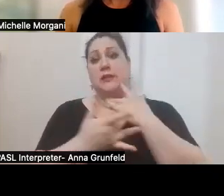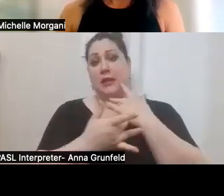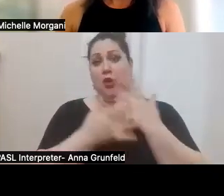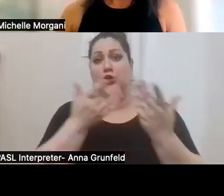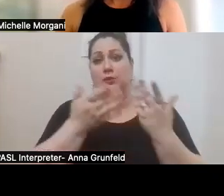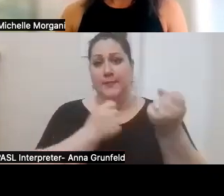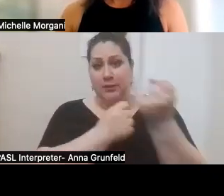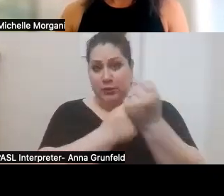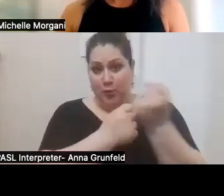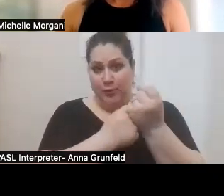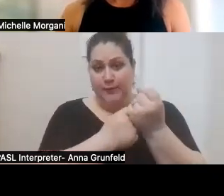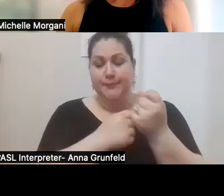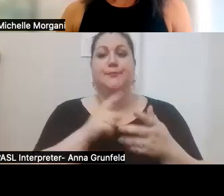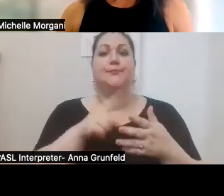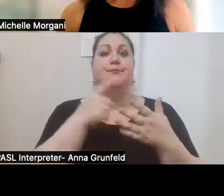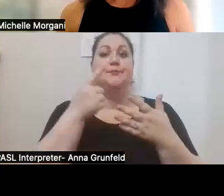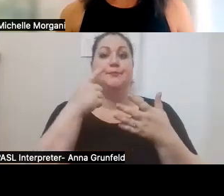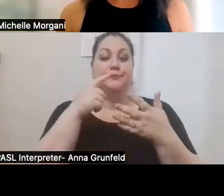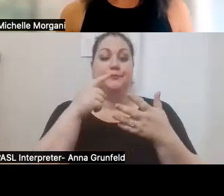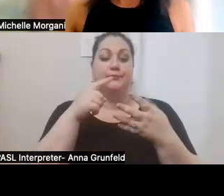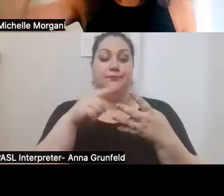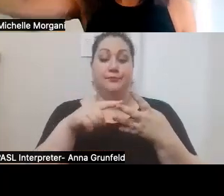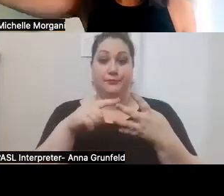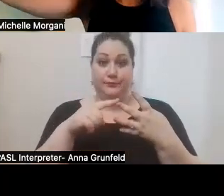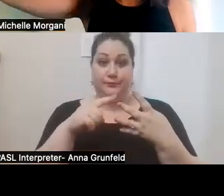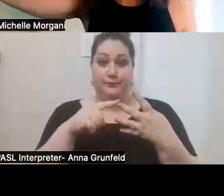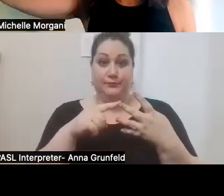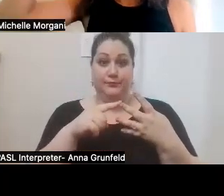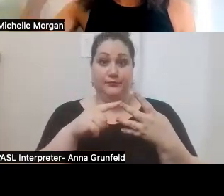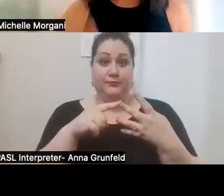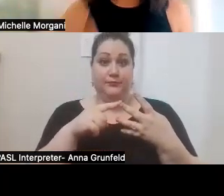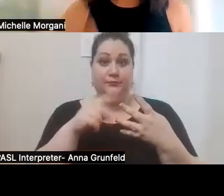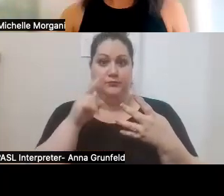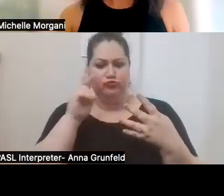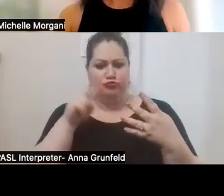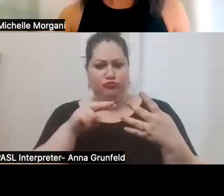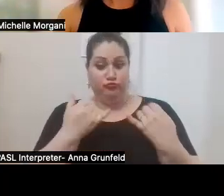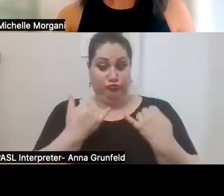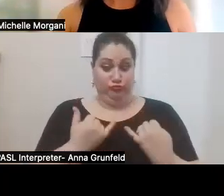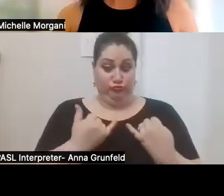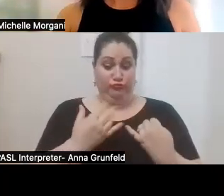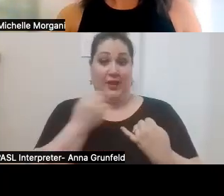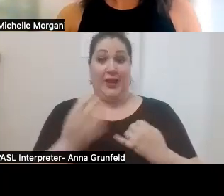Second is looking at current and past technologies that have been used and